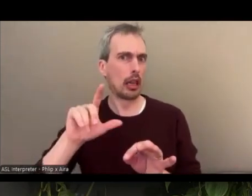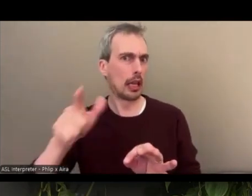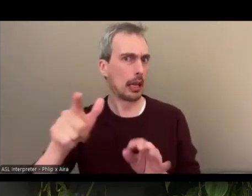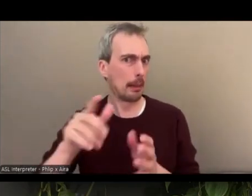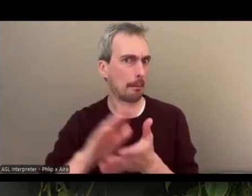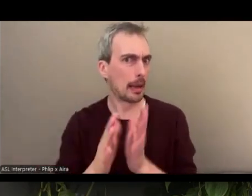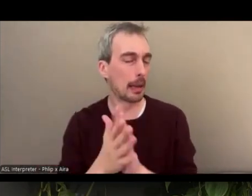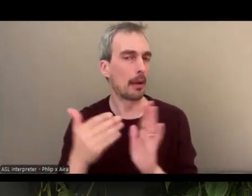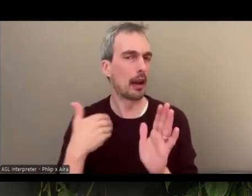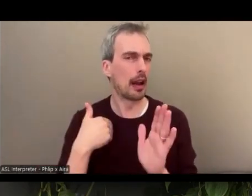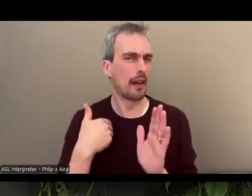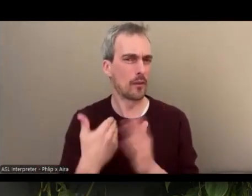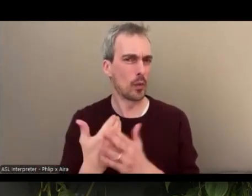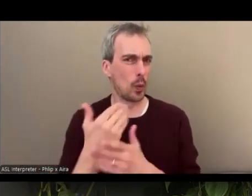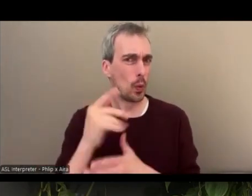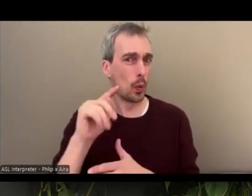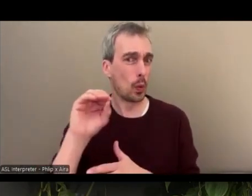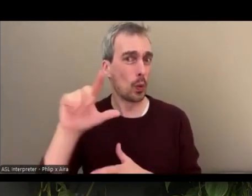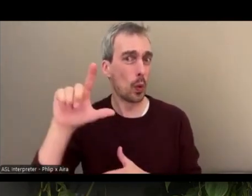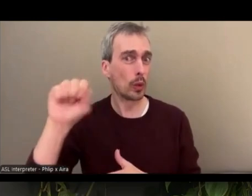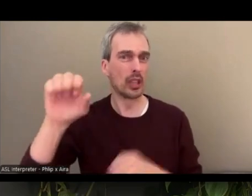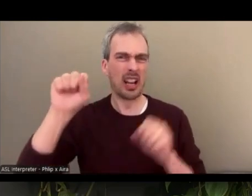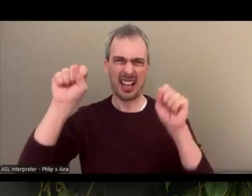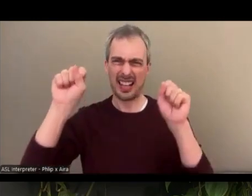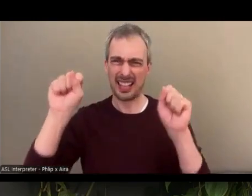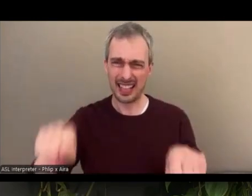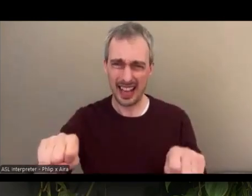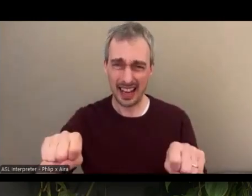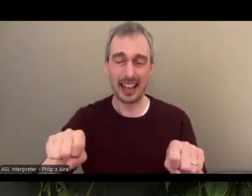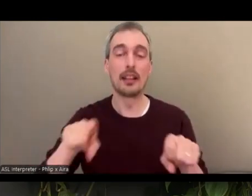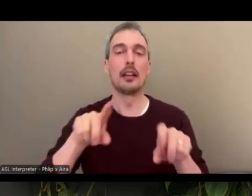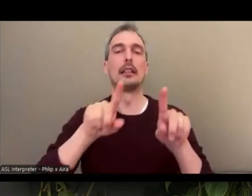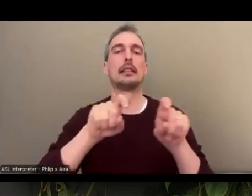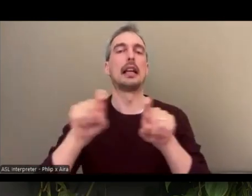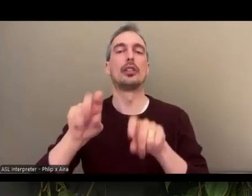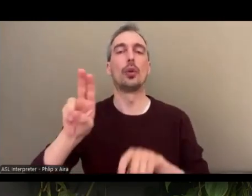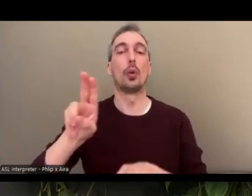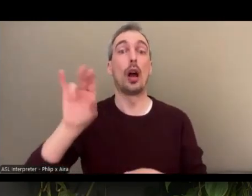The problem was that the vast majority of the tooling was built in a culture dominated by ableism.